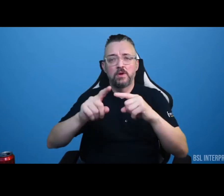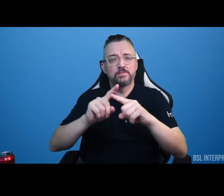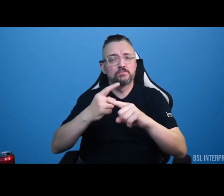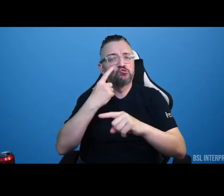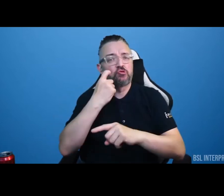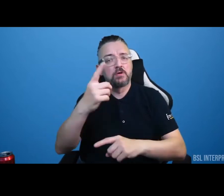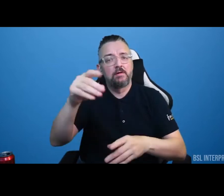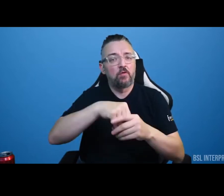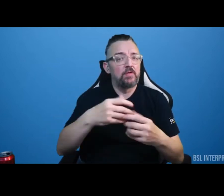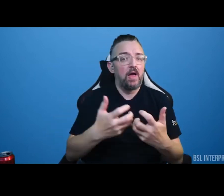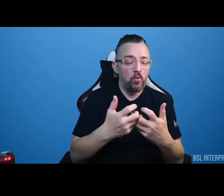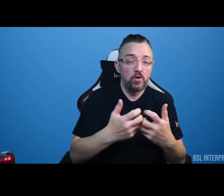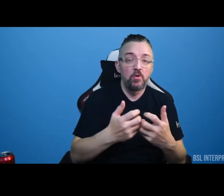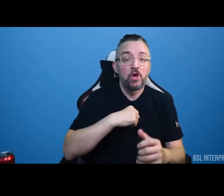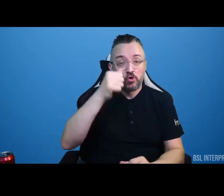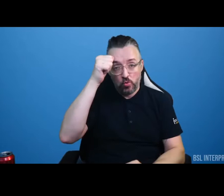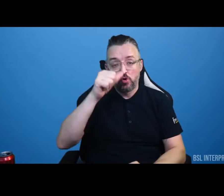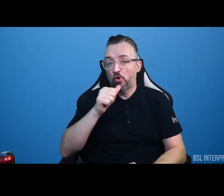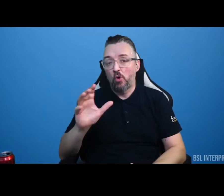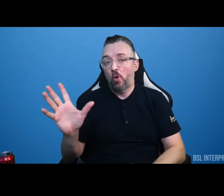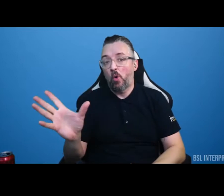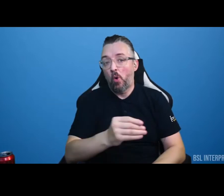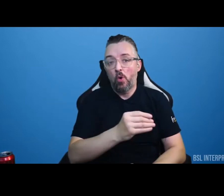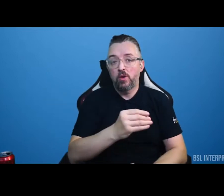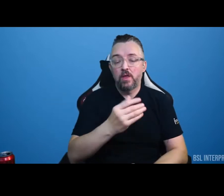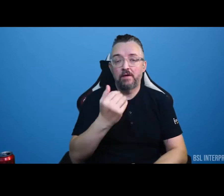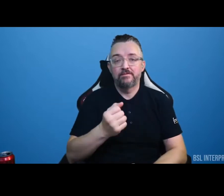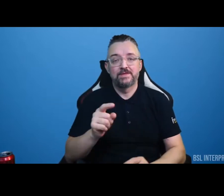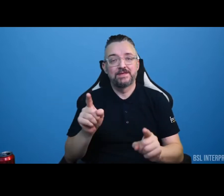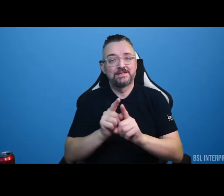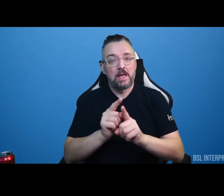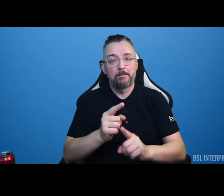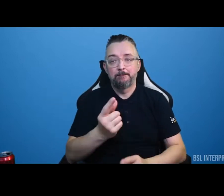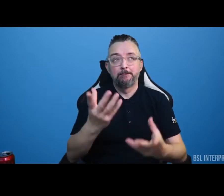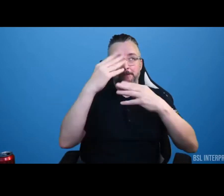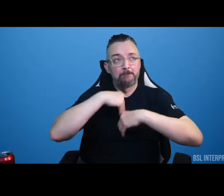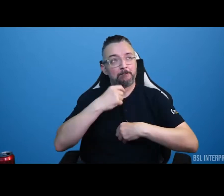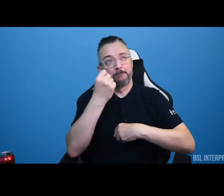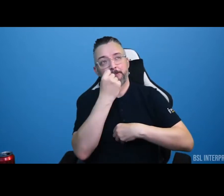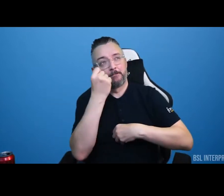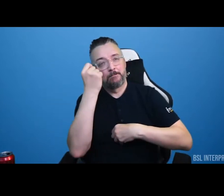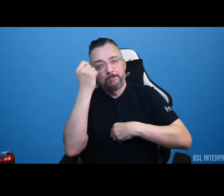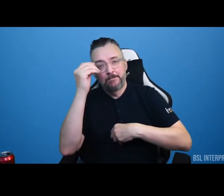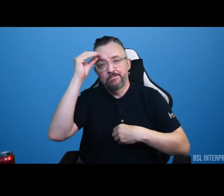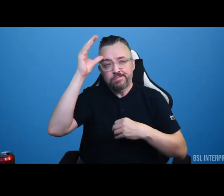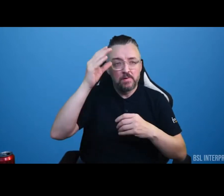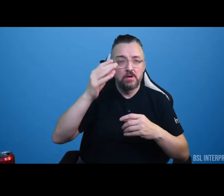acknowledging that not everyone has the same agency, the same capacity, or the same time and resource to do so.